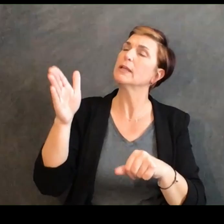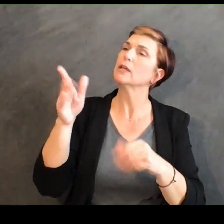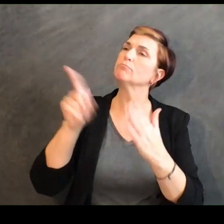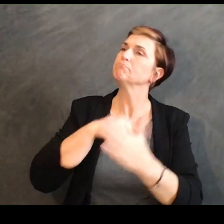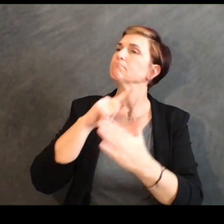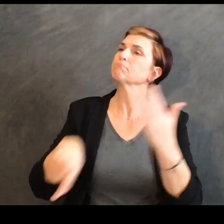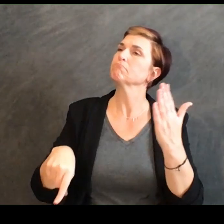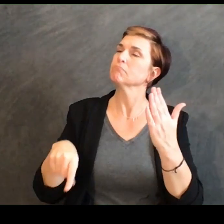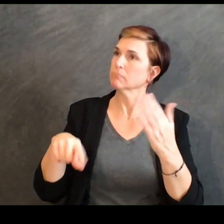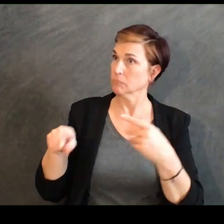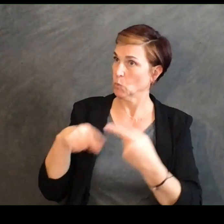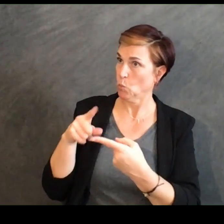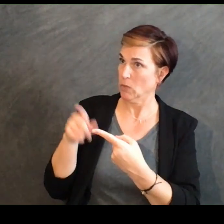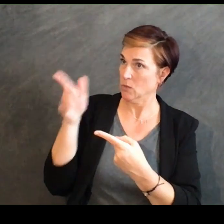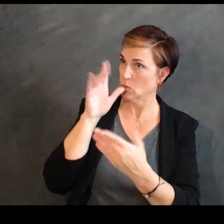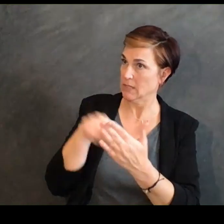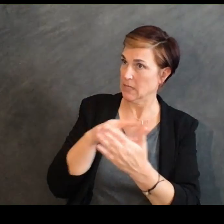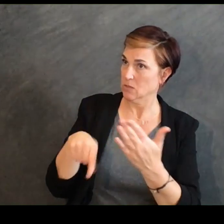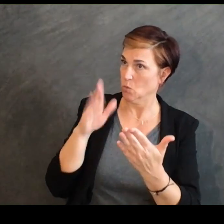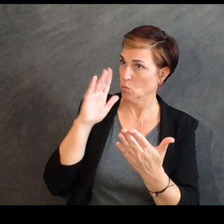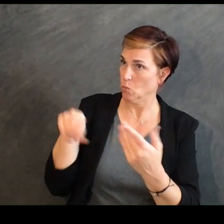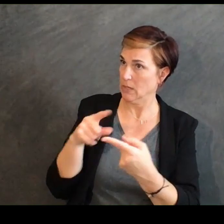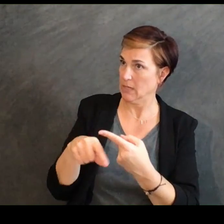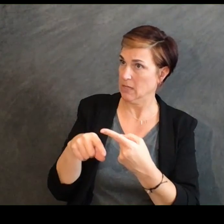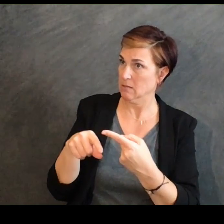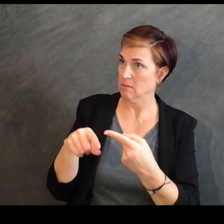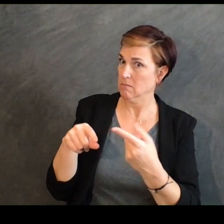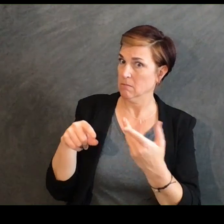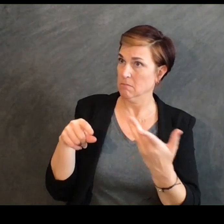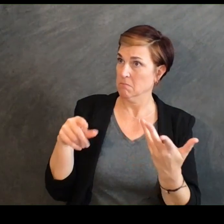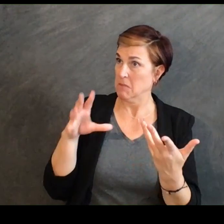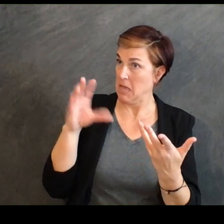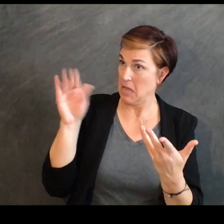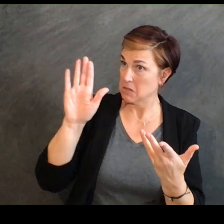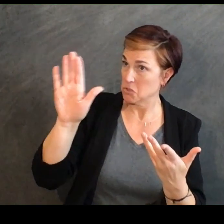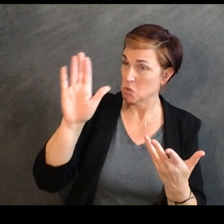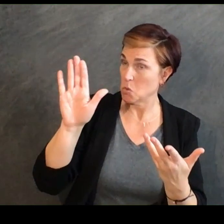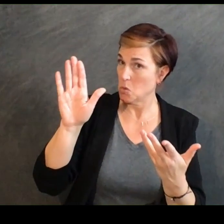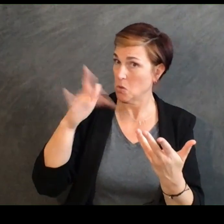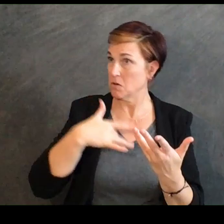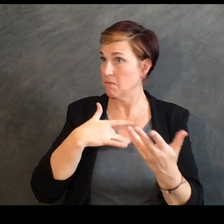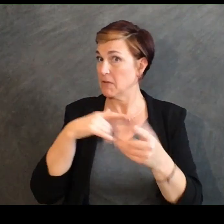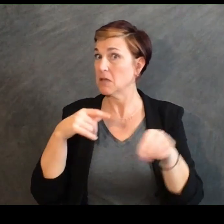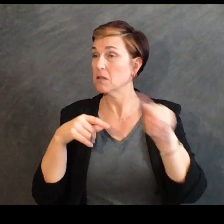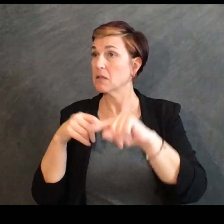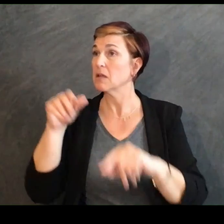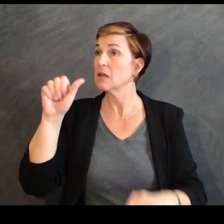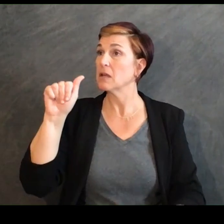how do you see the overall progress that Asian countries make well some are